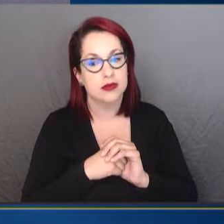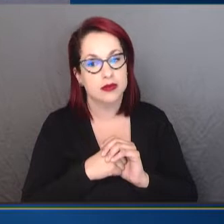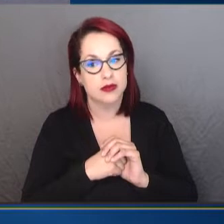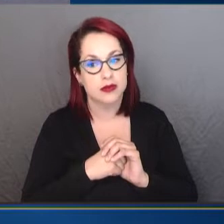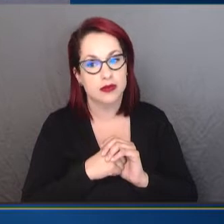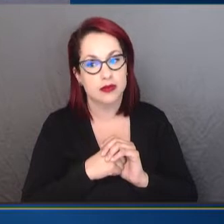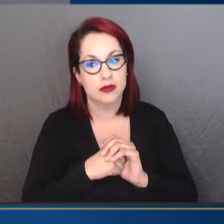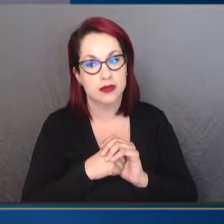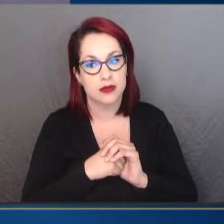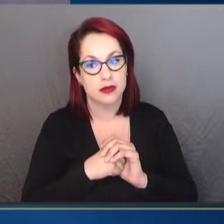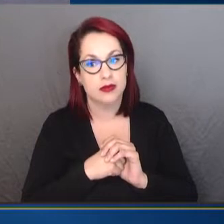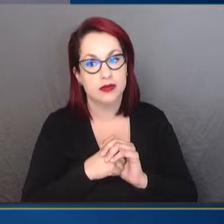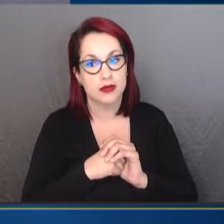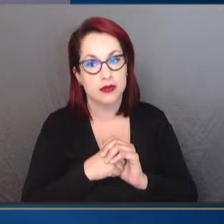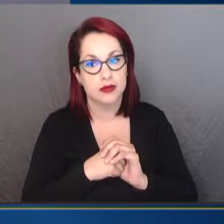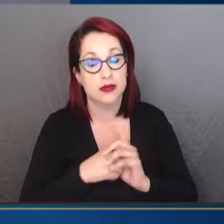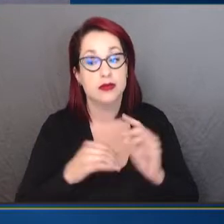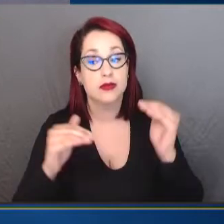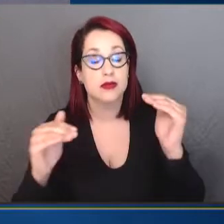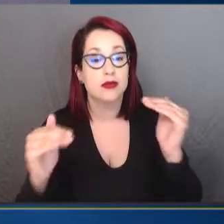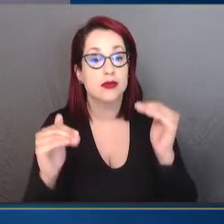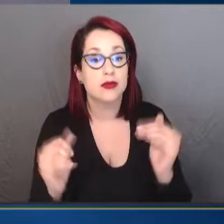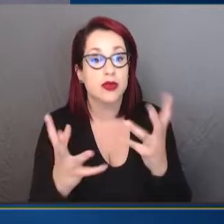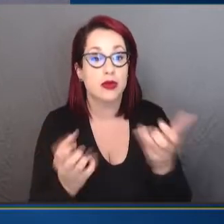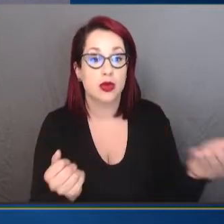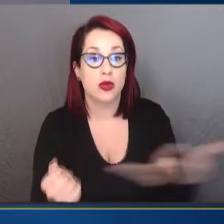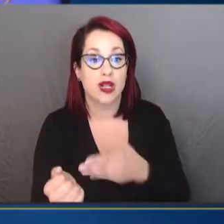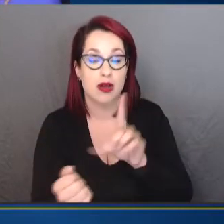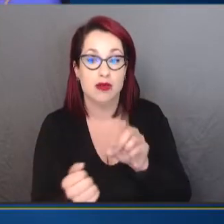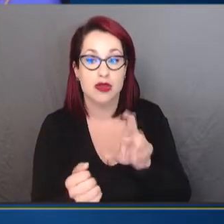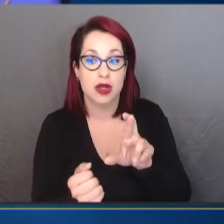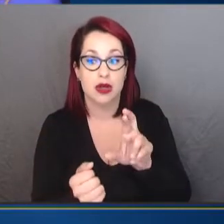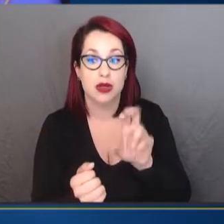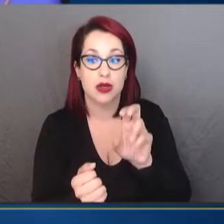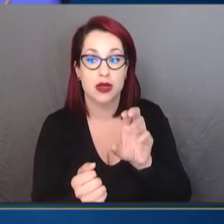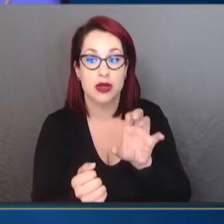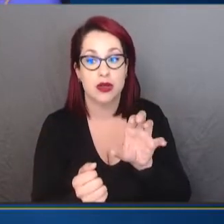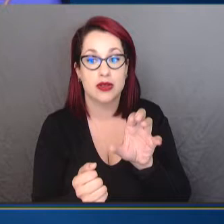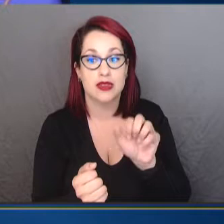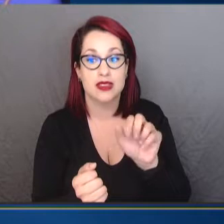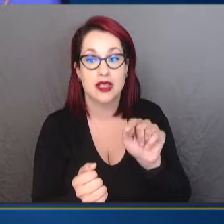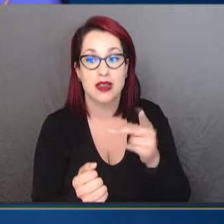Next, I'd like to welcome Dr. Cynthia Lebron -- Marvin Figueroa: -- president of the Latino Caucus for Public Health.